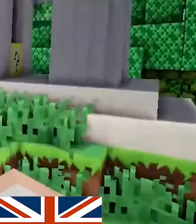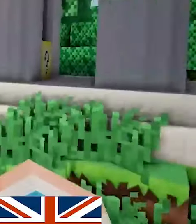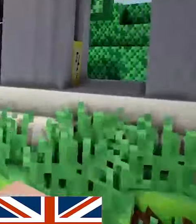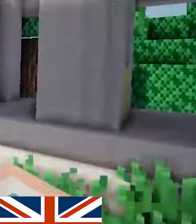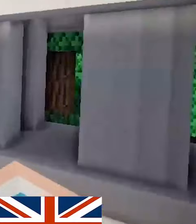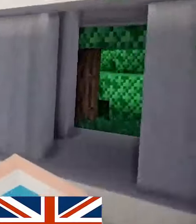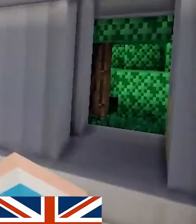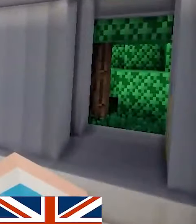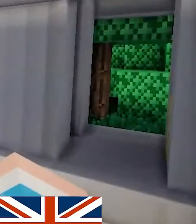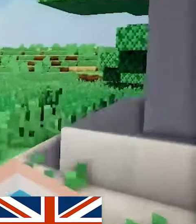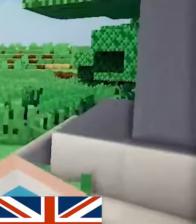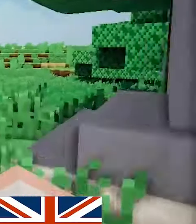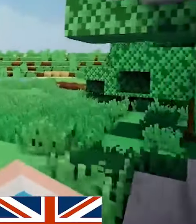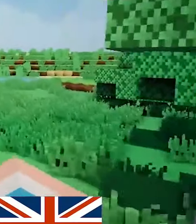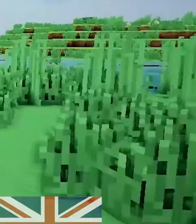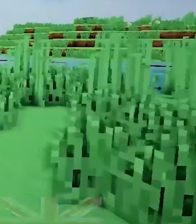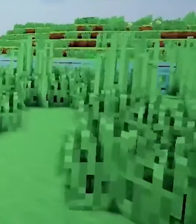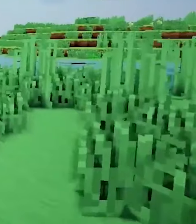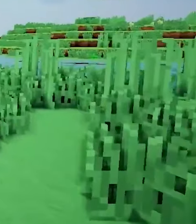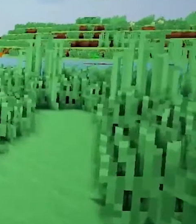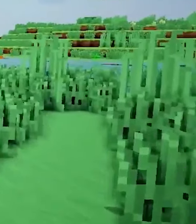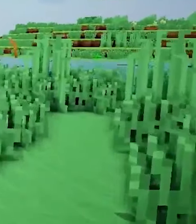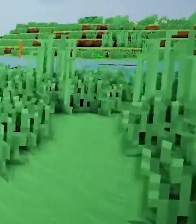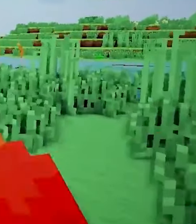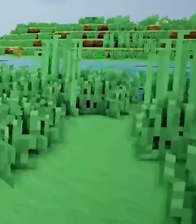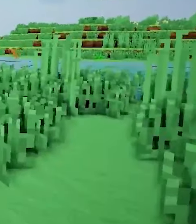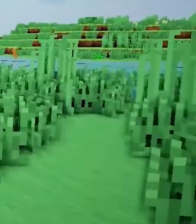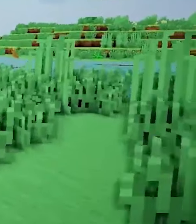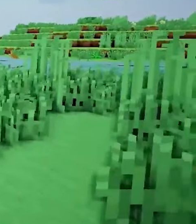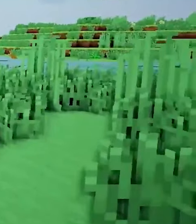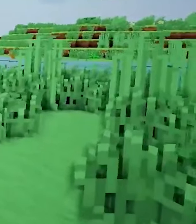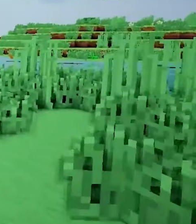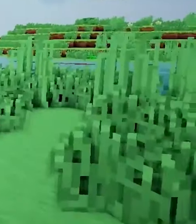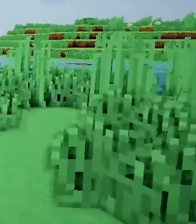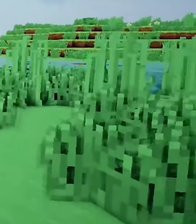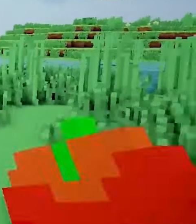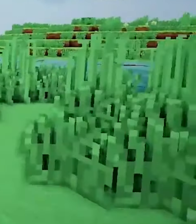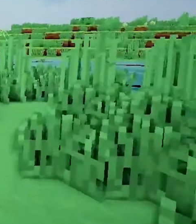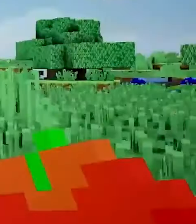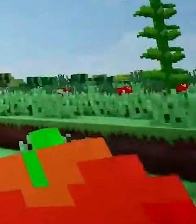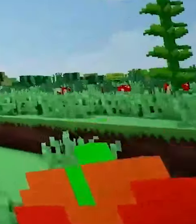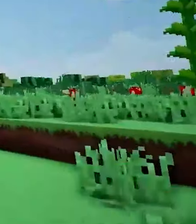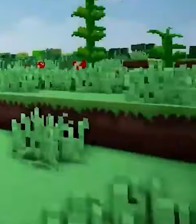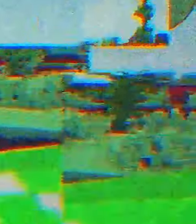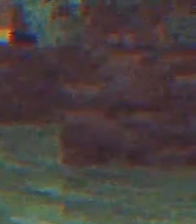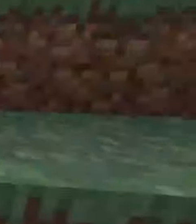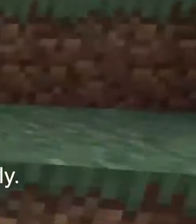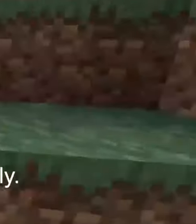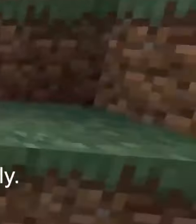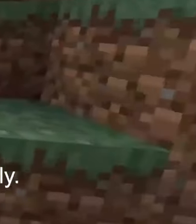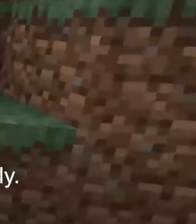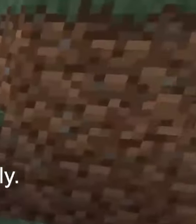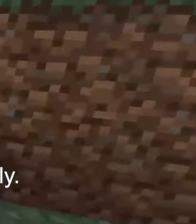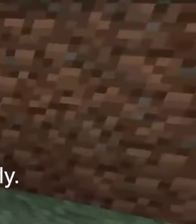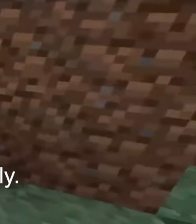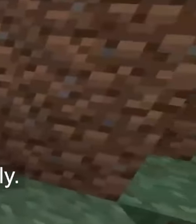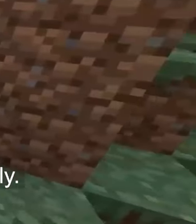GOING TO LEAD YOU TO IT.